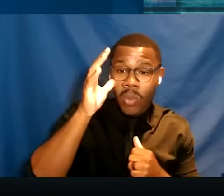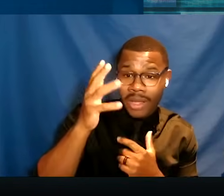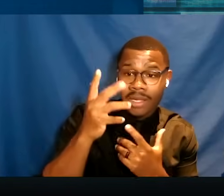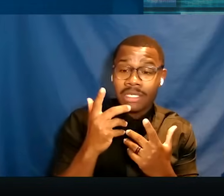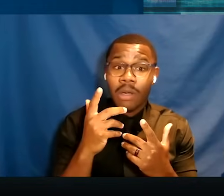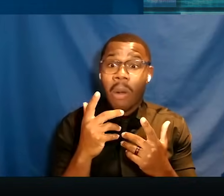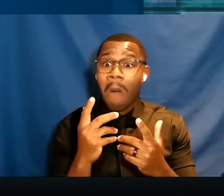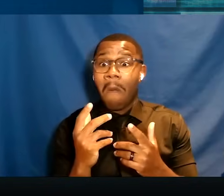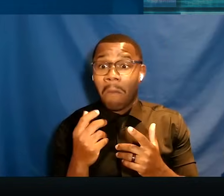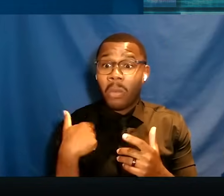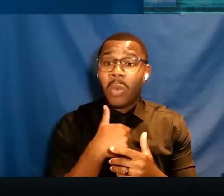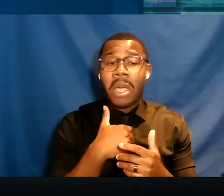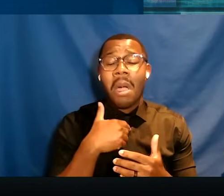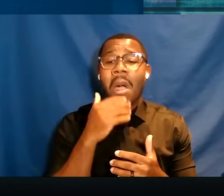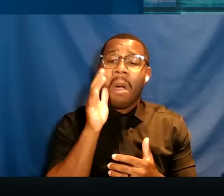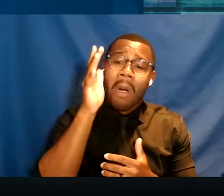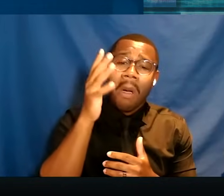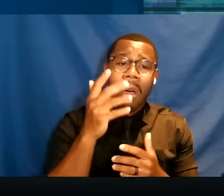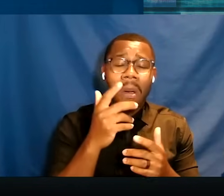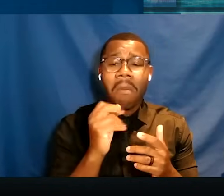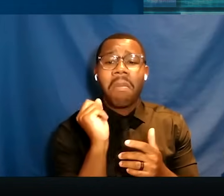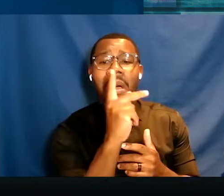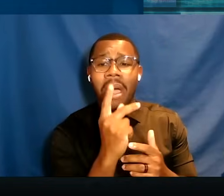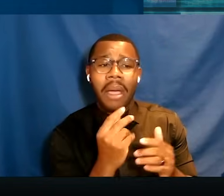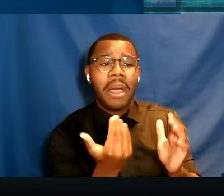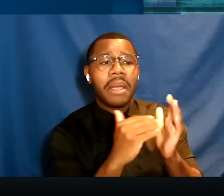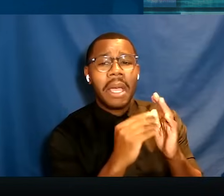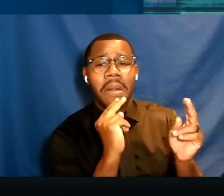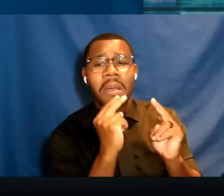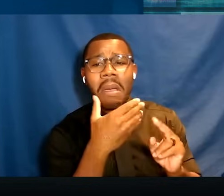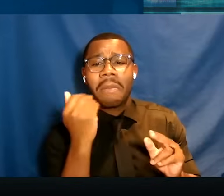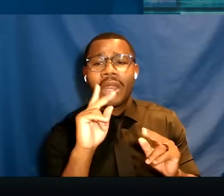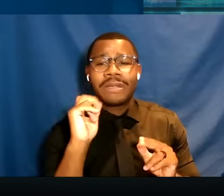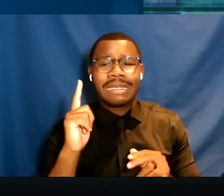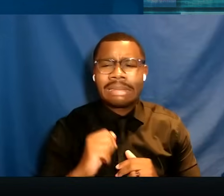I do not think is a valid theory. I think that we will be putting ourselves in a situation